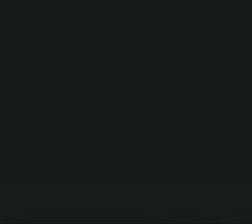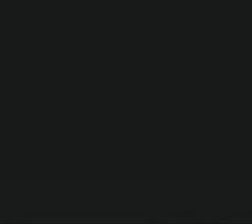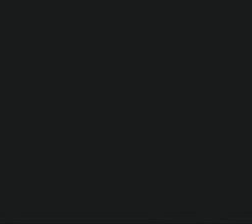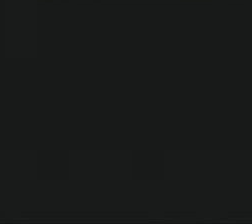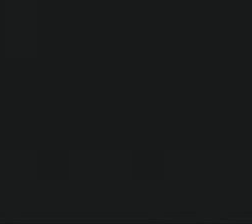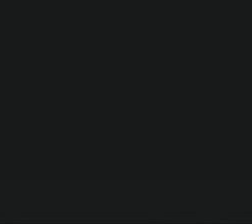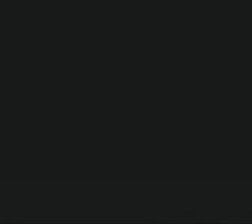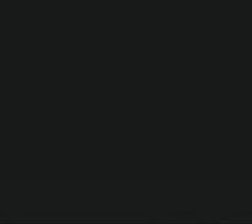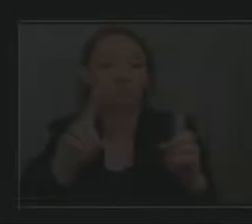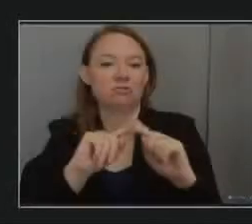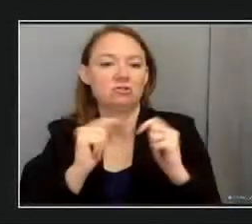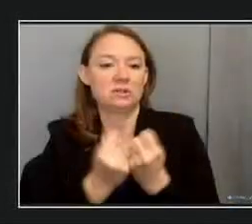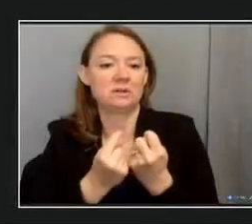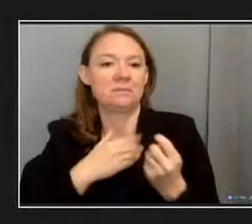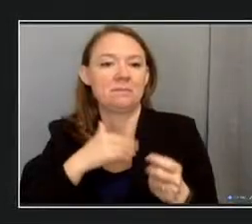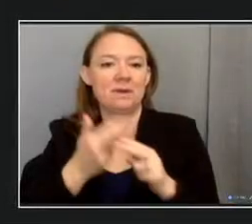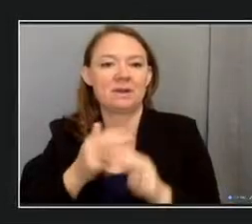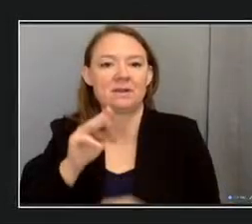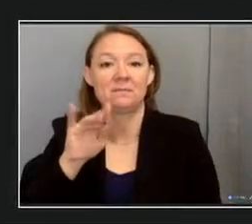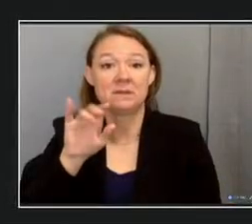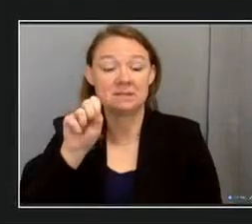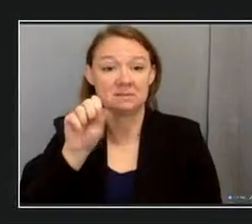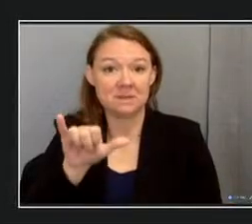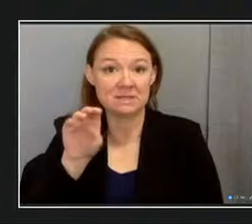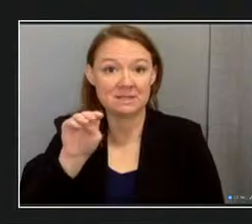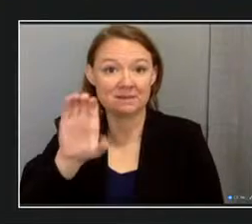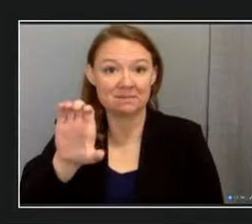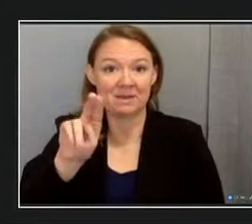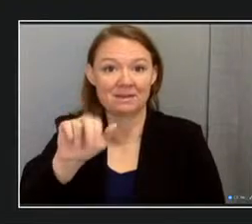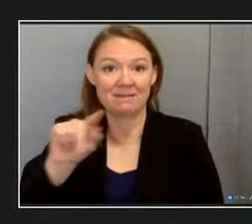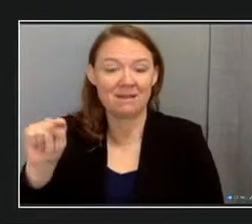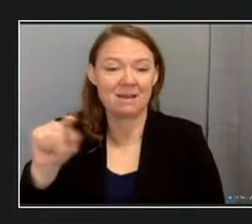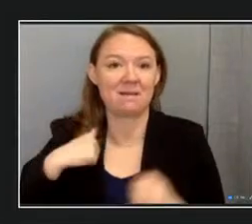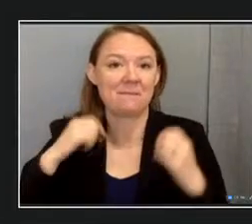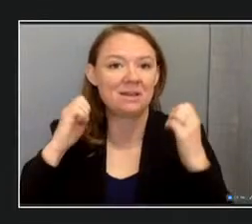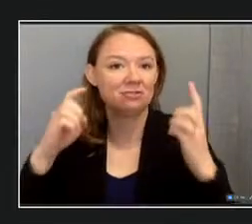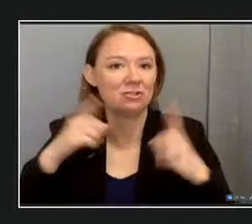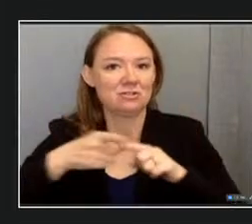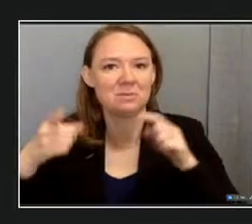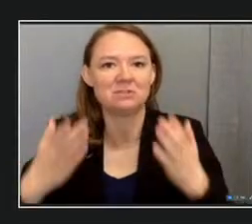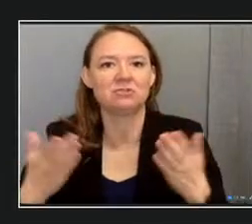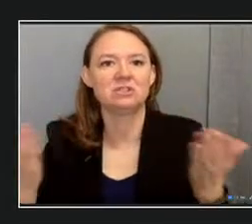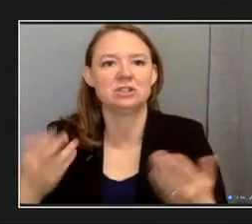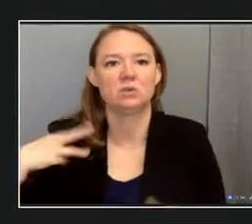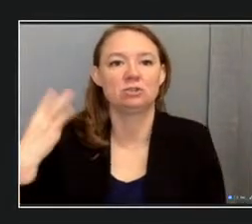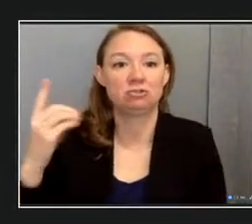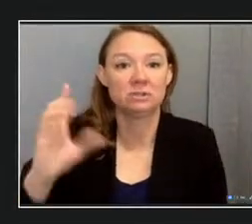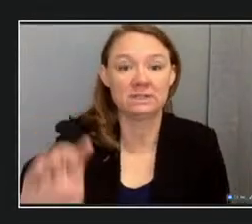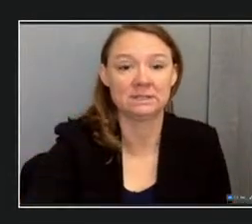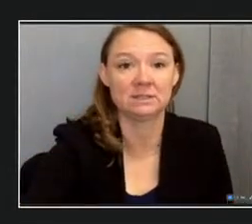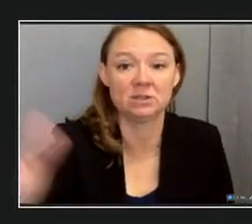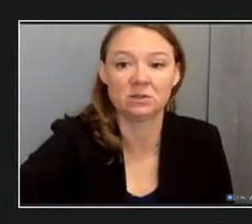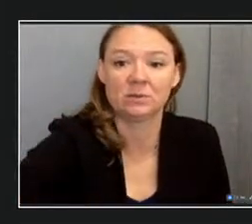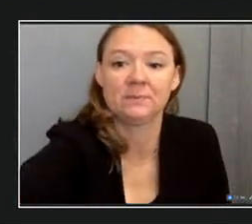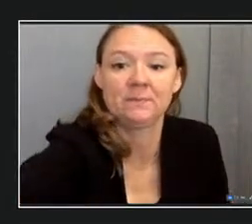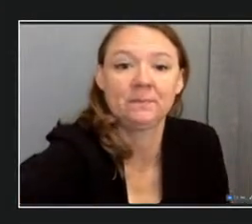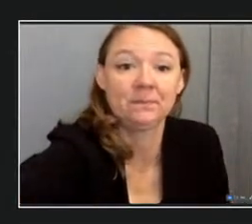is Missy McNatt and I'm an education specialist in Washington D.C. And welcome to the May National